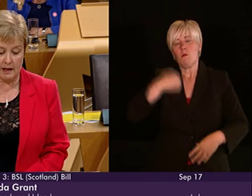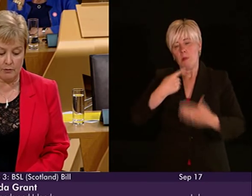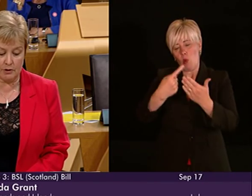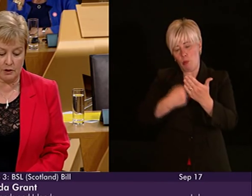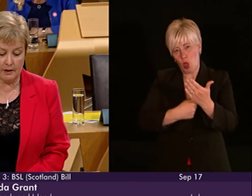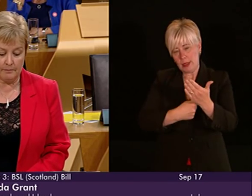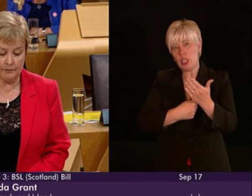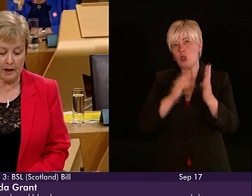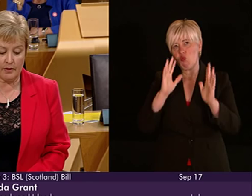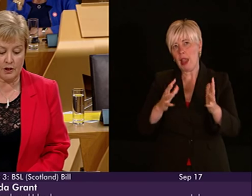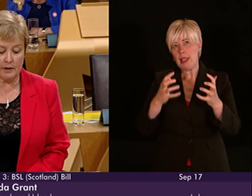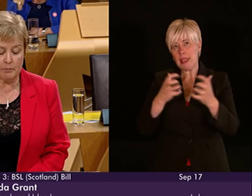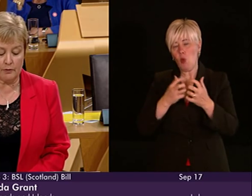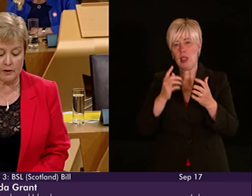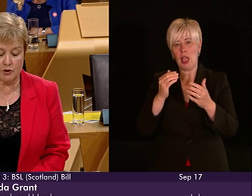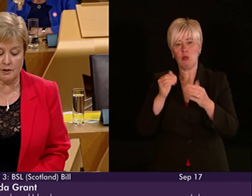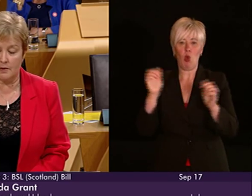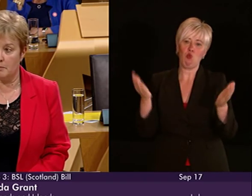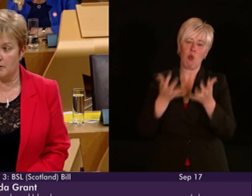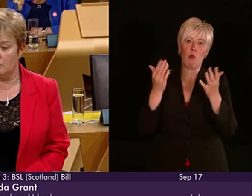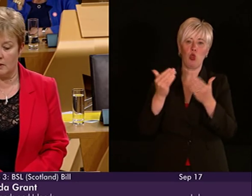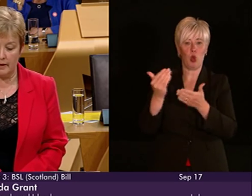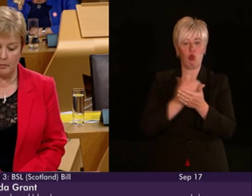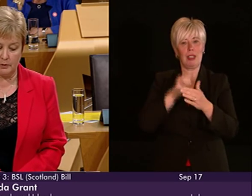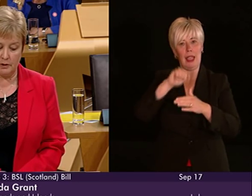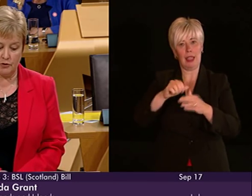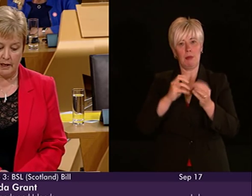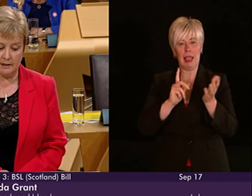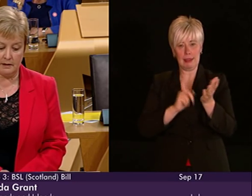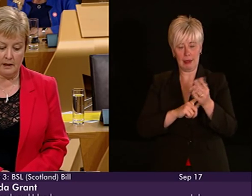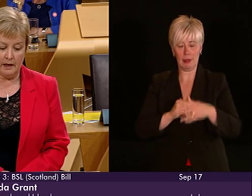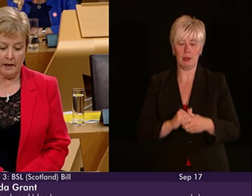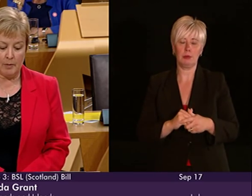the language in their policies. The bill will help to address a number of